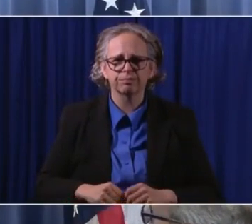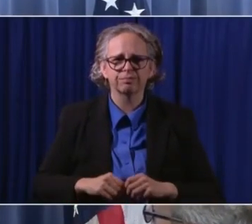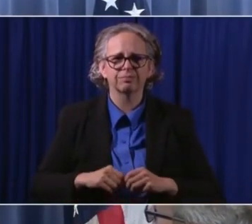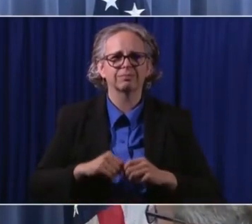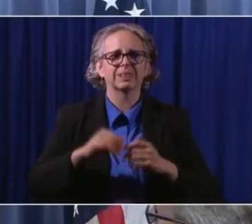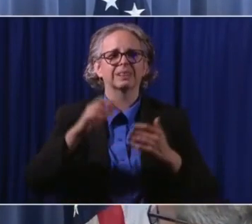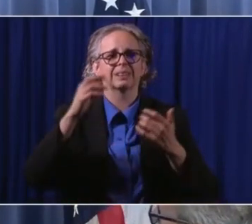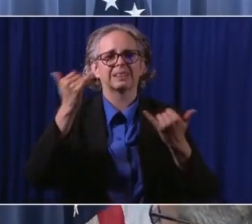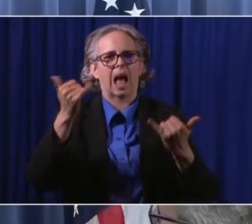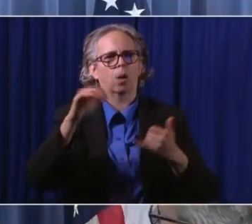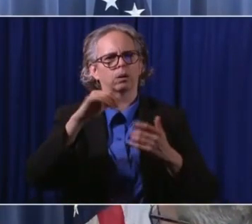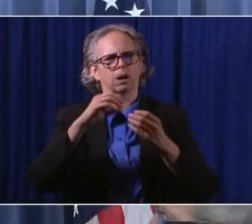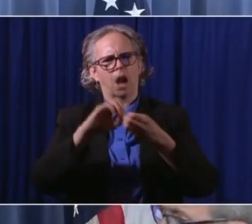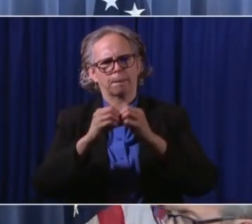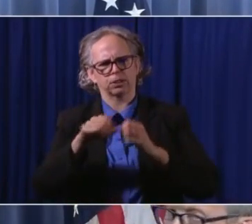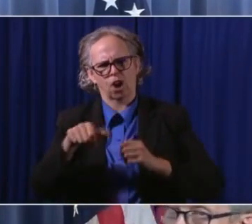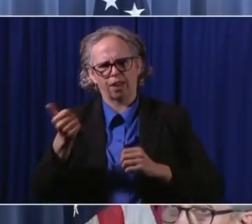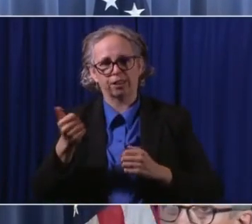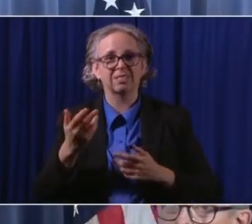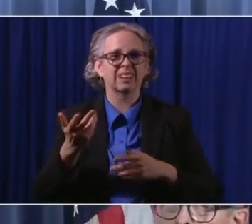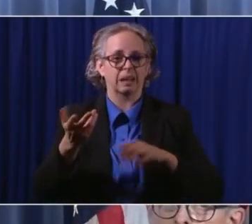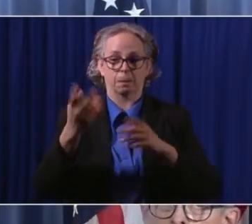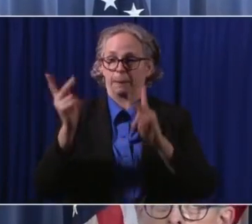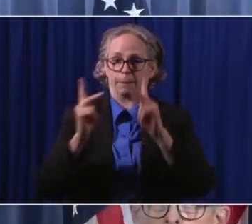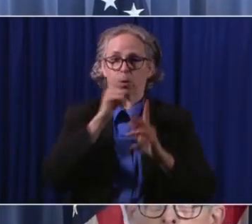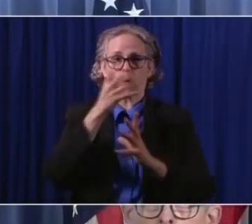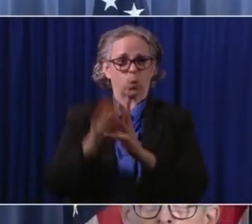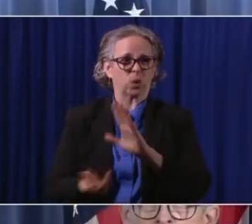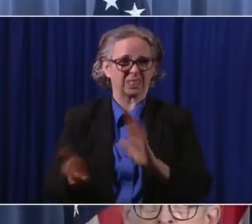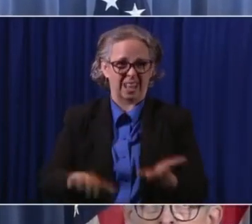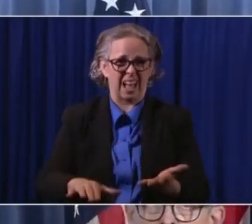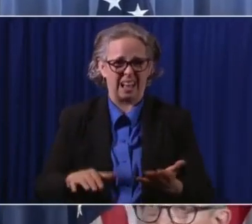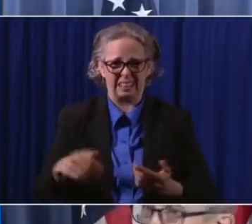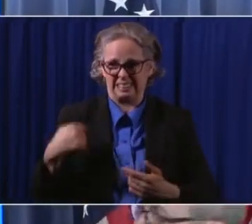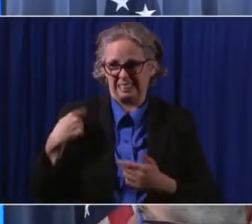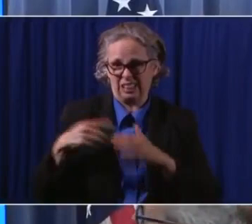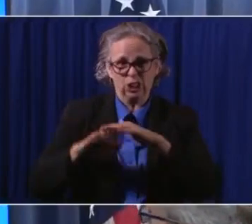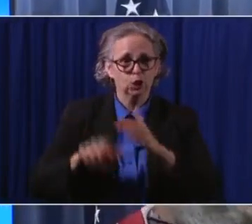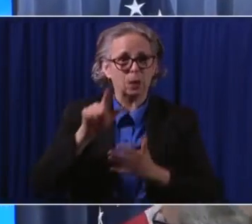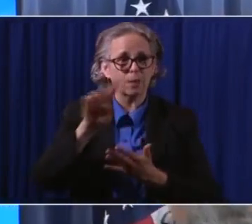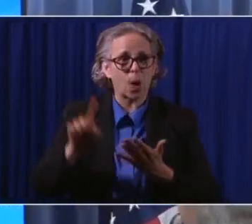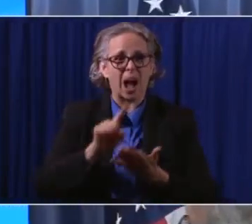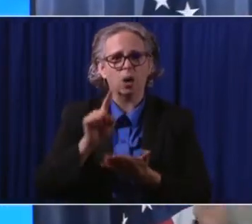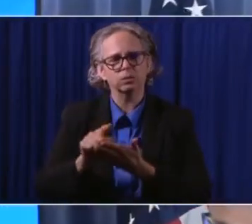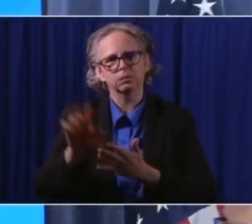OF NEW CASES IS MUCH HIGHER THAN IT WAS. LOOKING AT THE REST OF THE